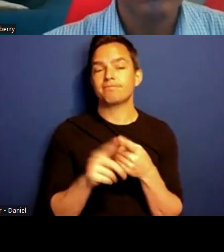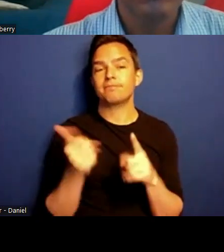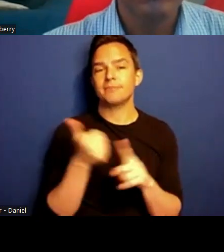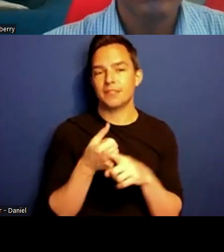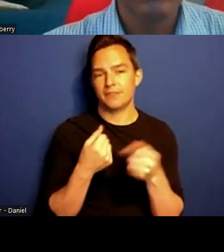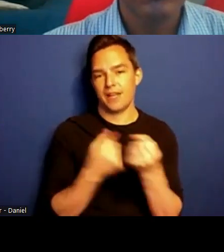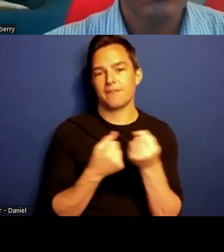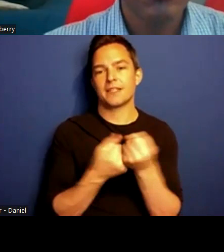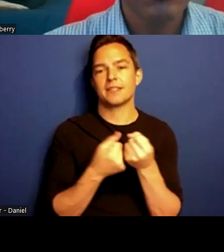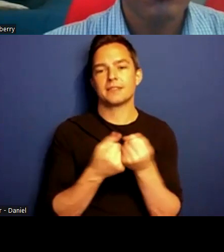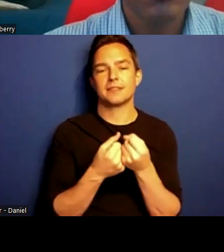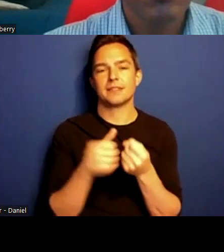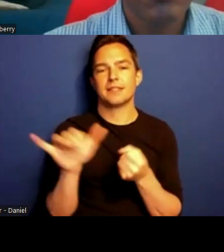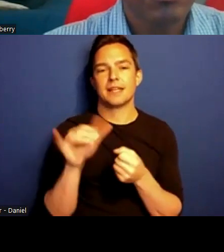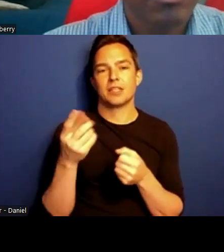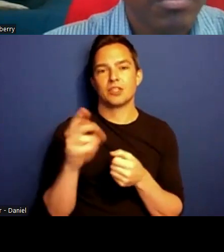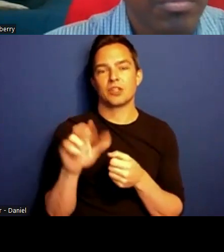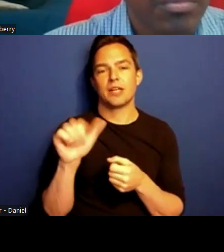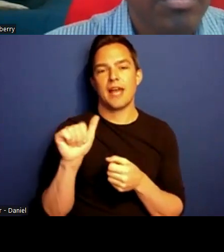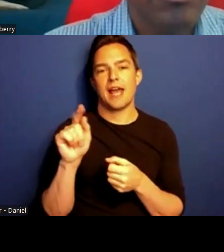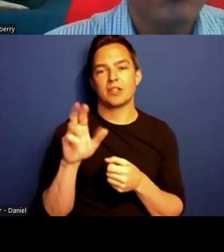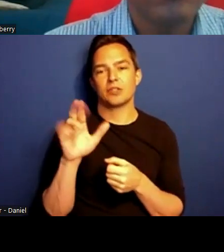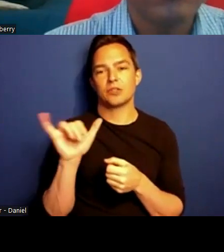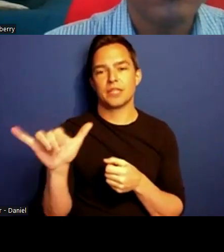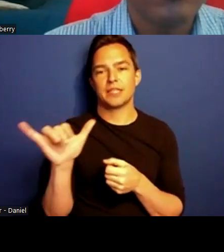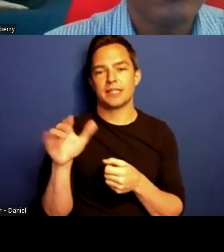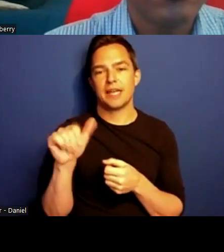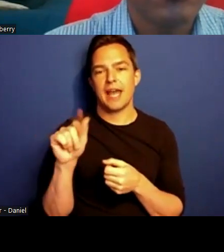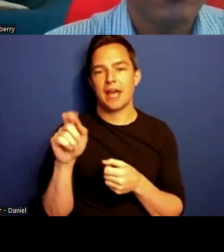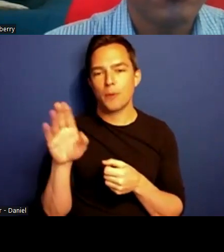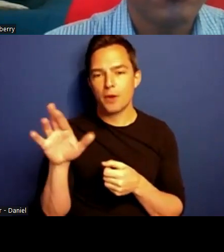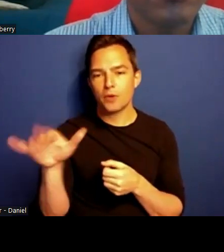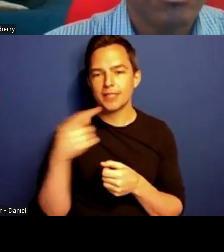like Dr. Atterbury was saying, it's a it's a huge part of being disabled and sort of